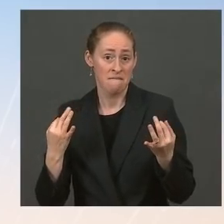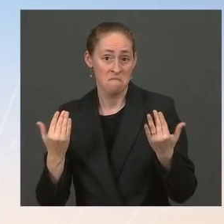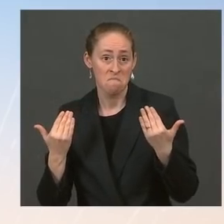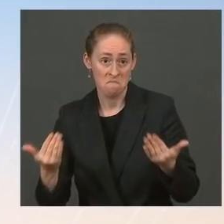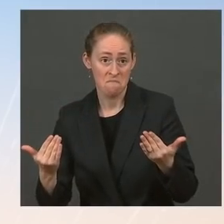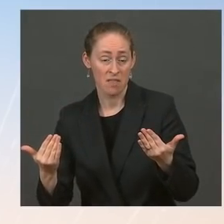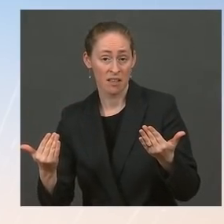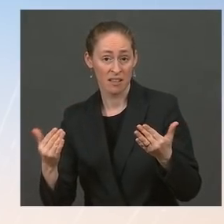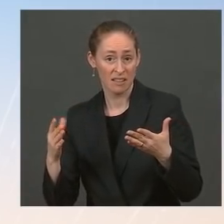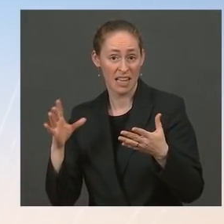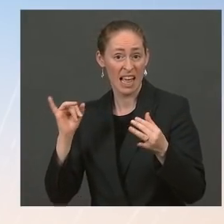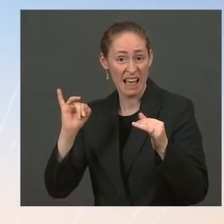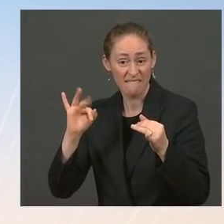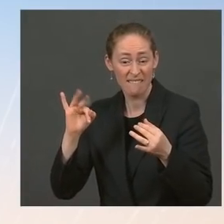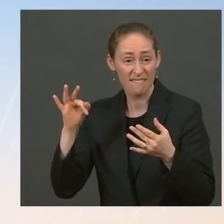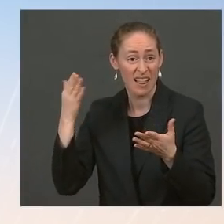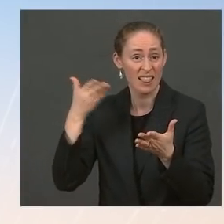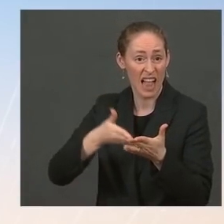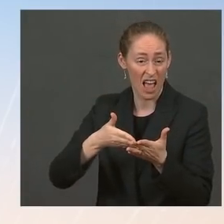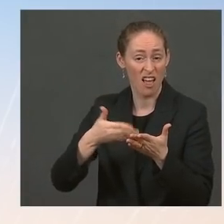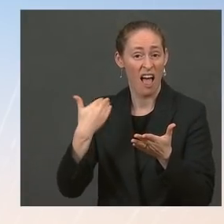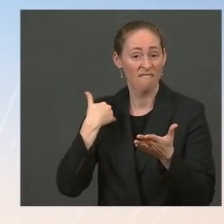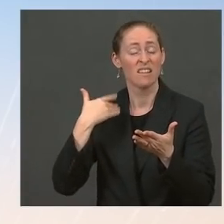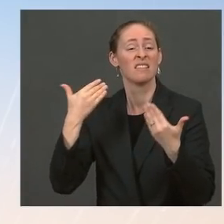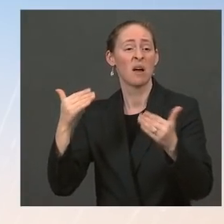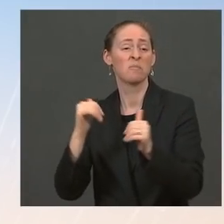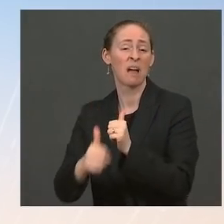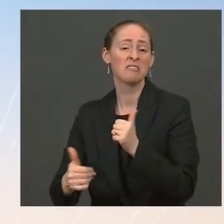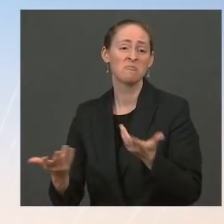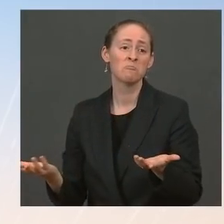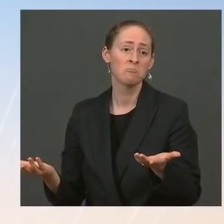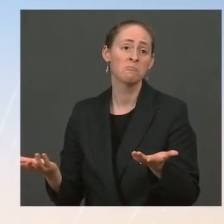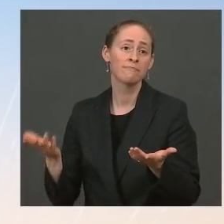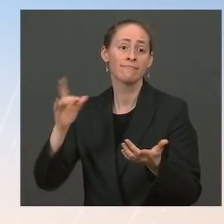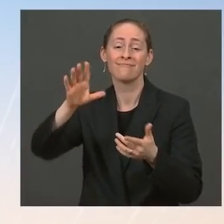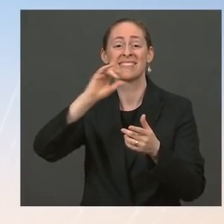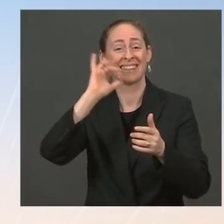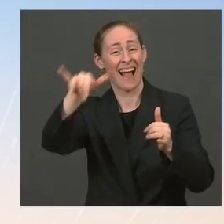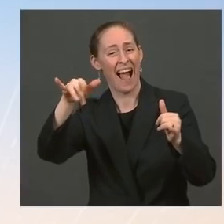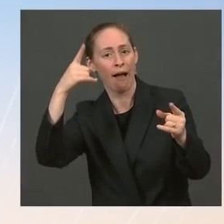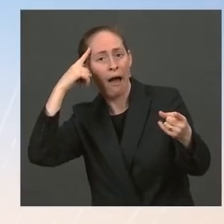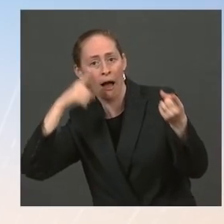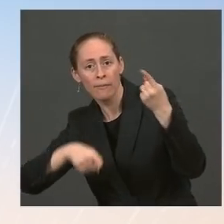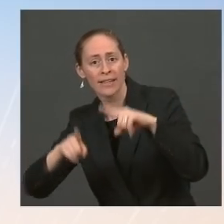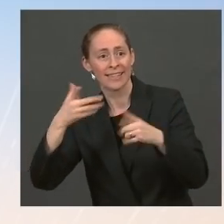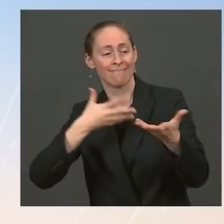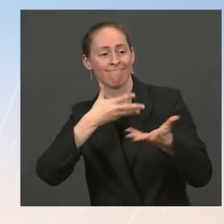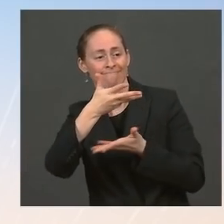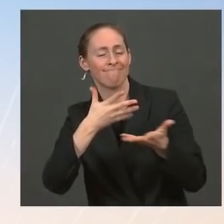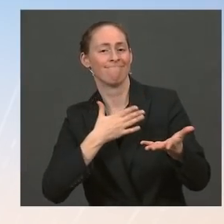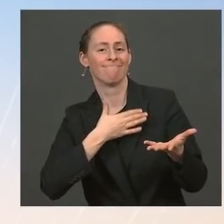Ms. Psaki: Again, this is not what we proposed, but this is compromise; it's in the package. I just wanted to give you a sense of where it stood.